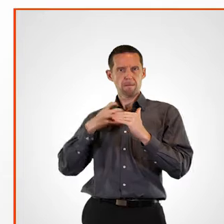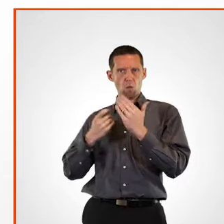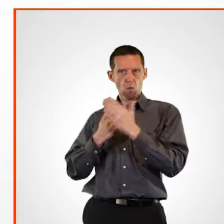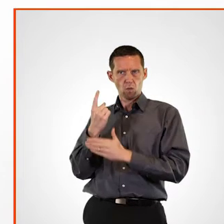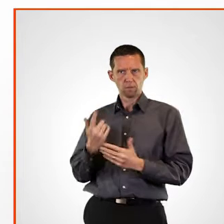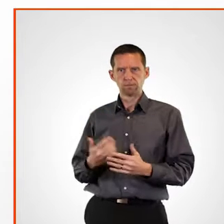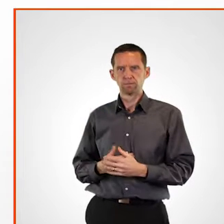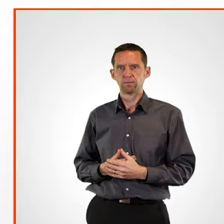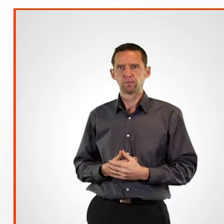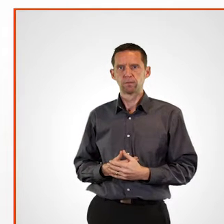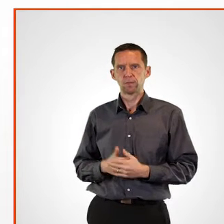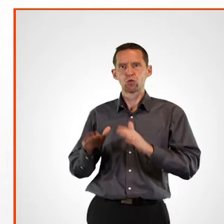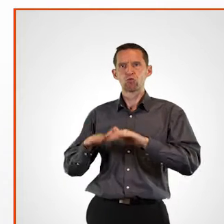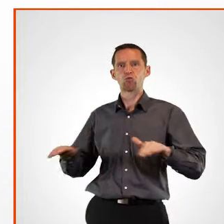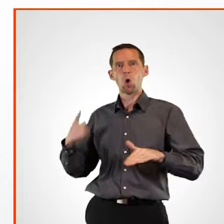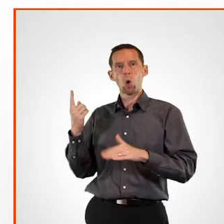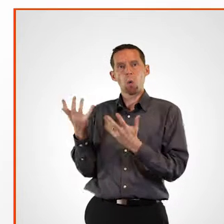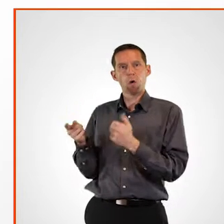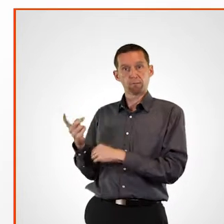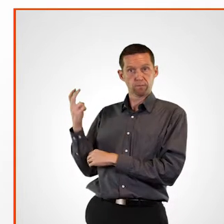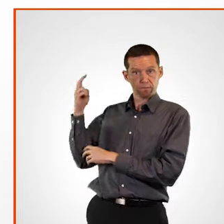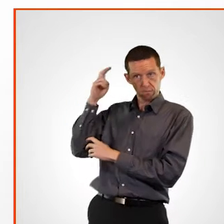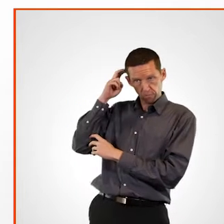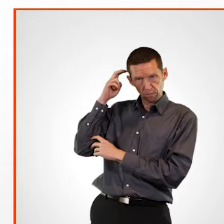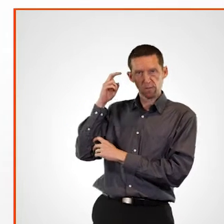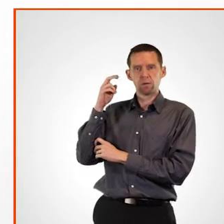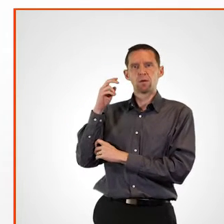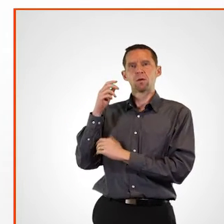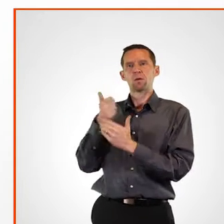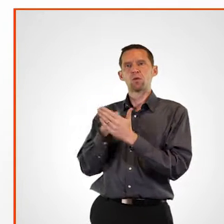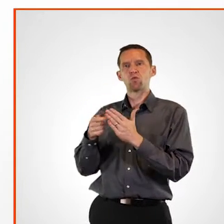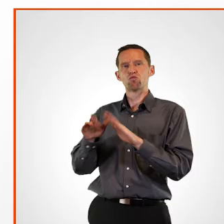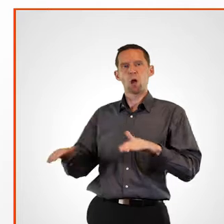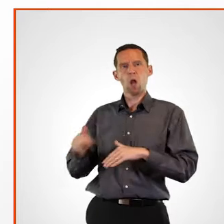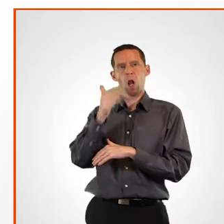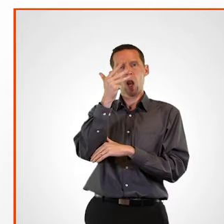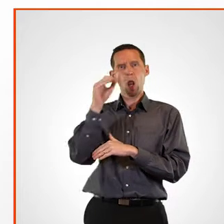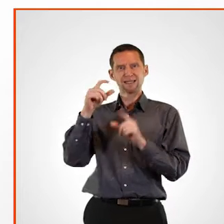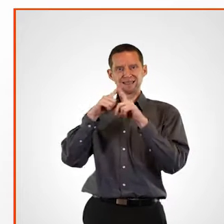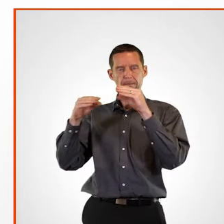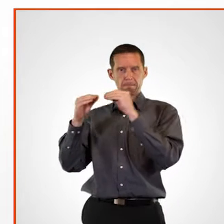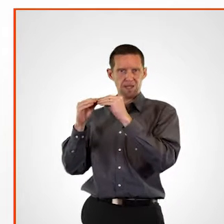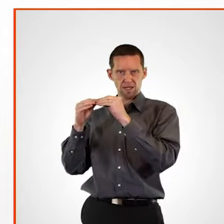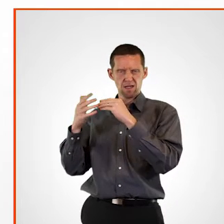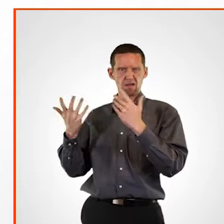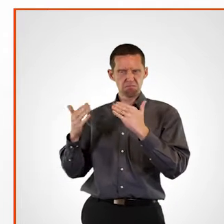and the children who had received cochlear implants already. So those were typically the children who had a 90dB hearing loss or greater.